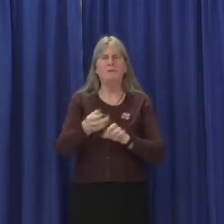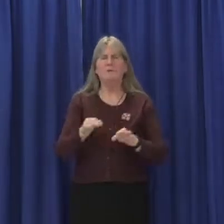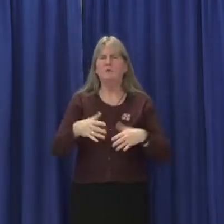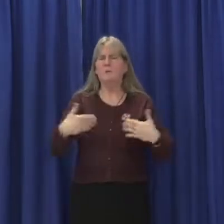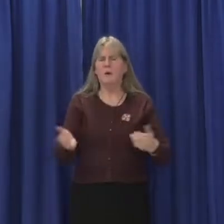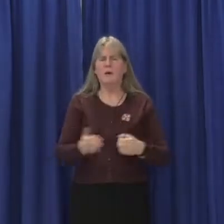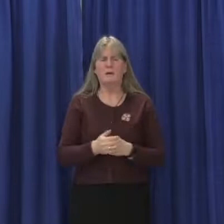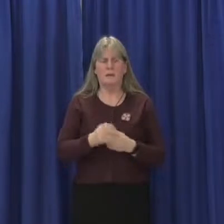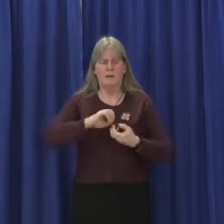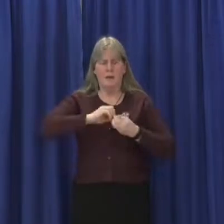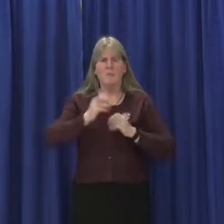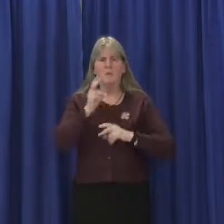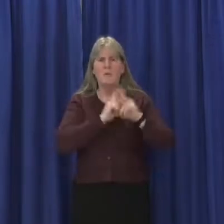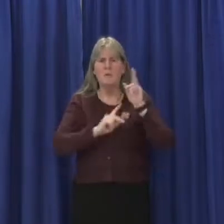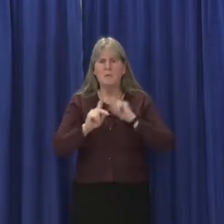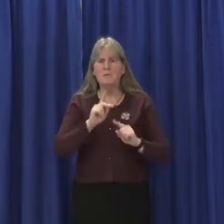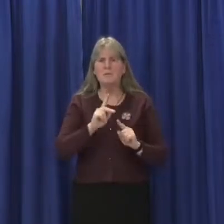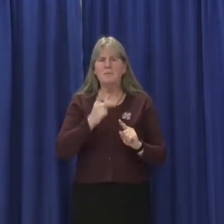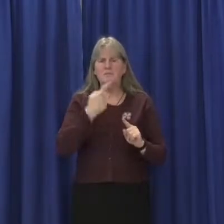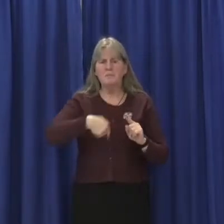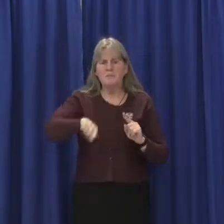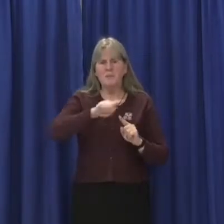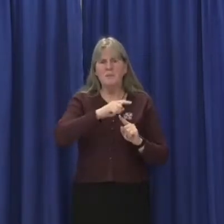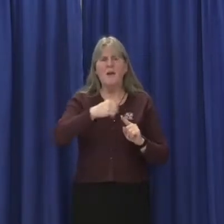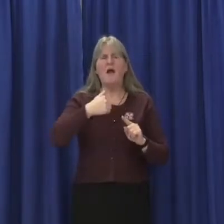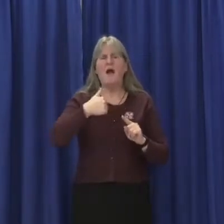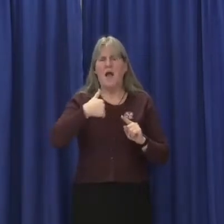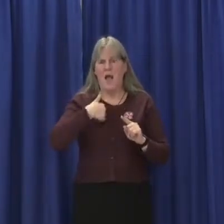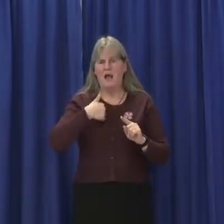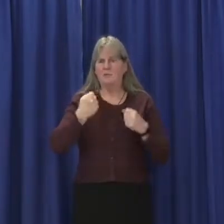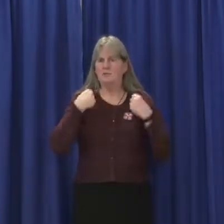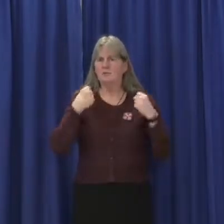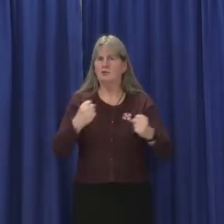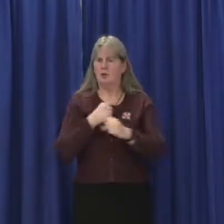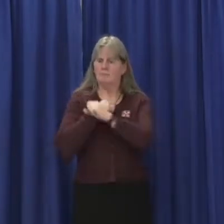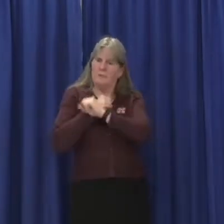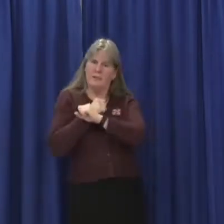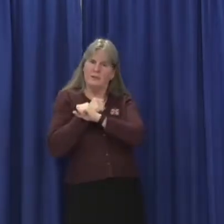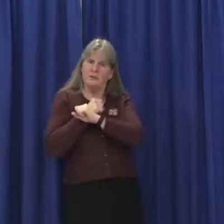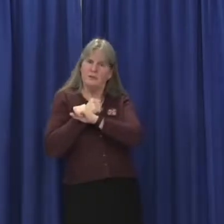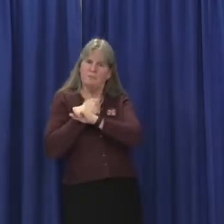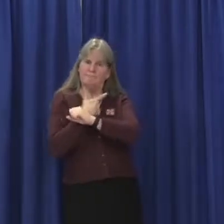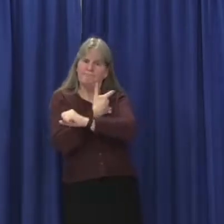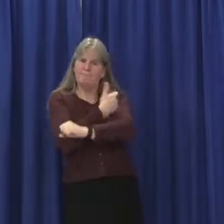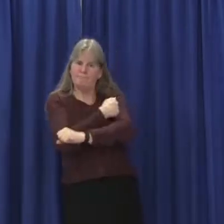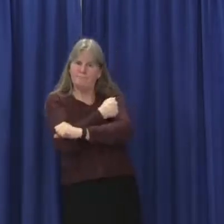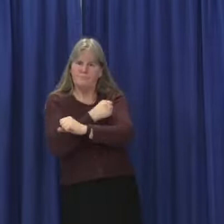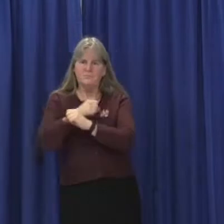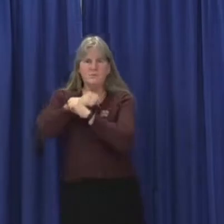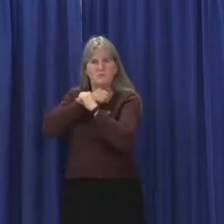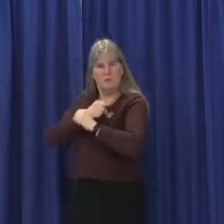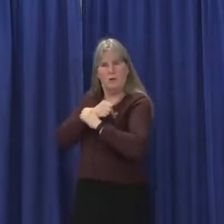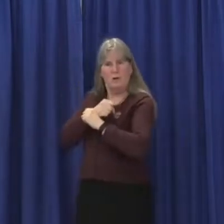and what proportion of our population has strong immunity due to completed and up to date vaccine series.